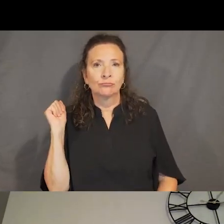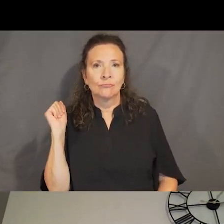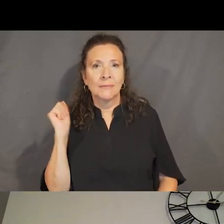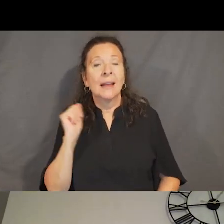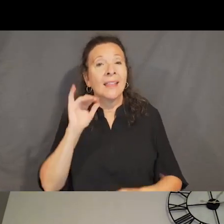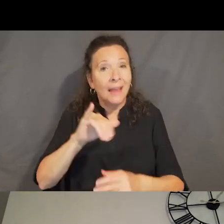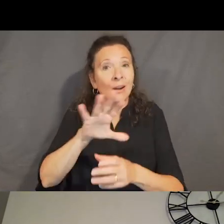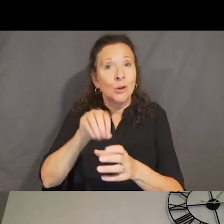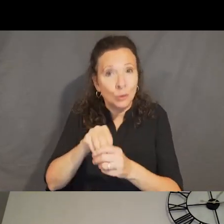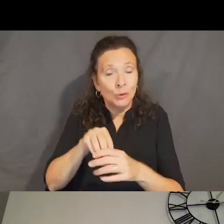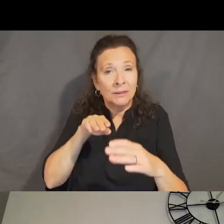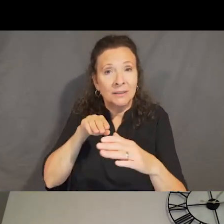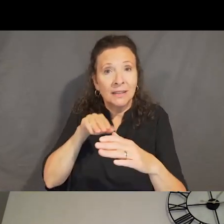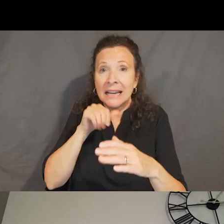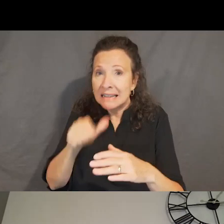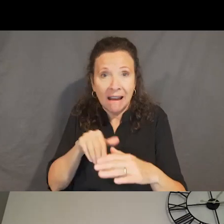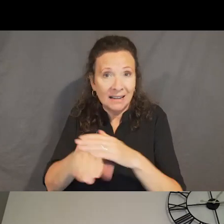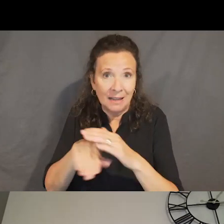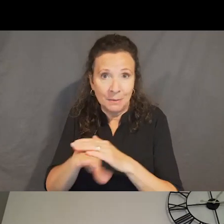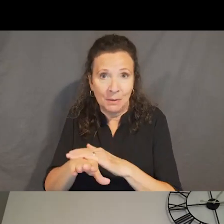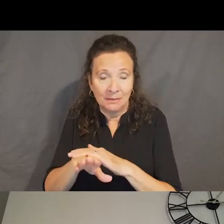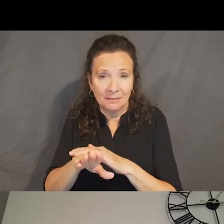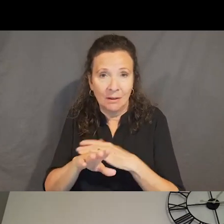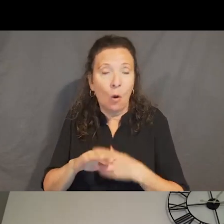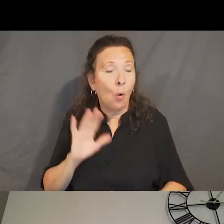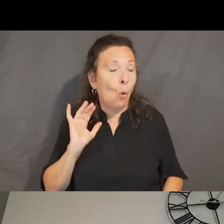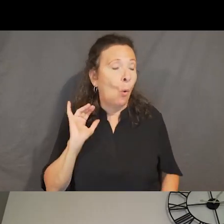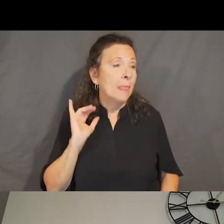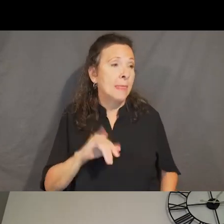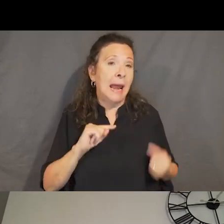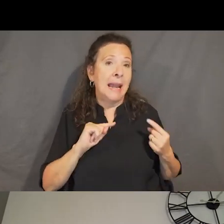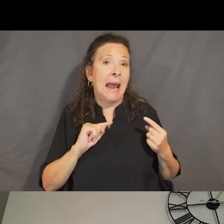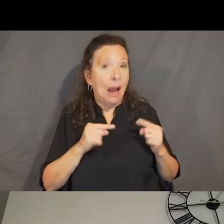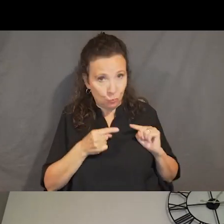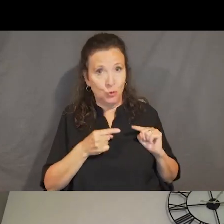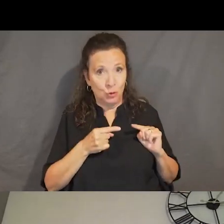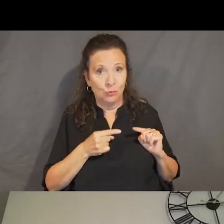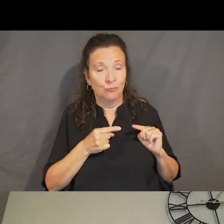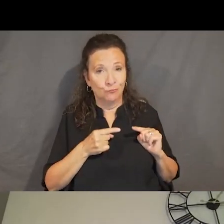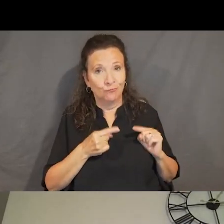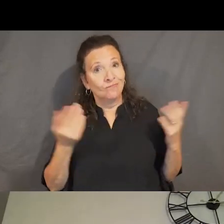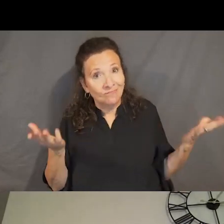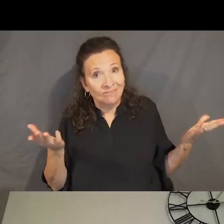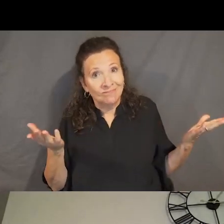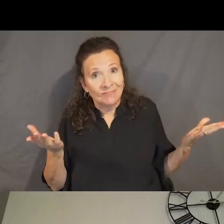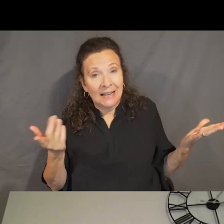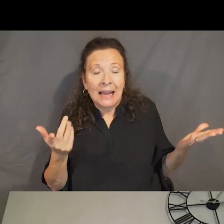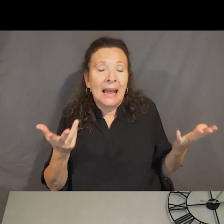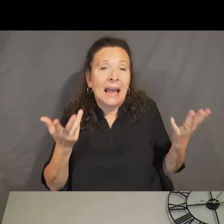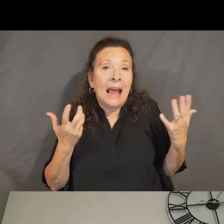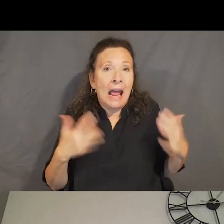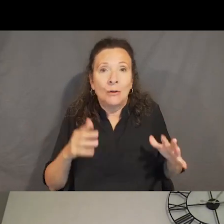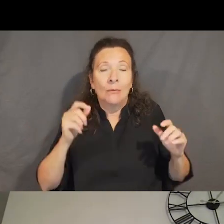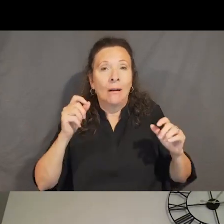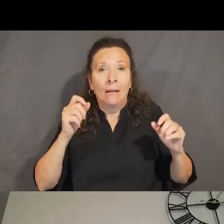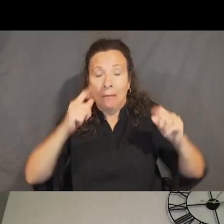That is a big ouch. I don't mean to alarm you, but really, let's face it, who can afford to lose